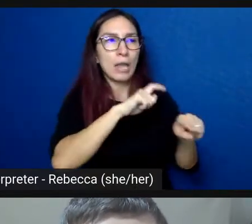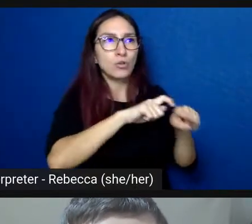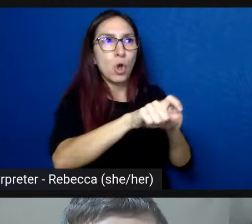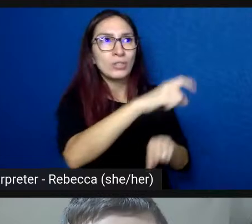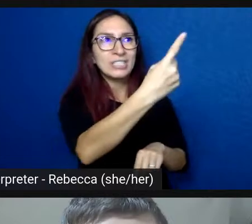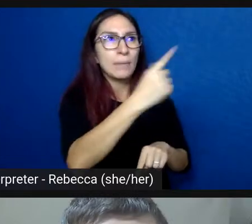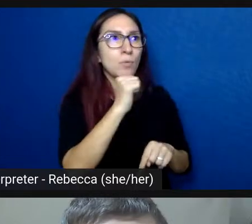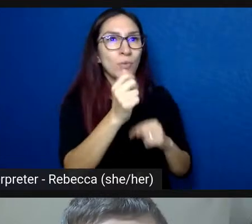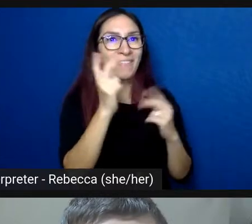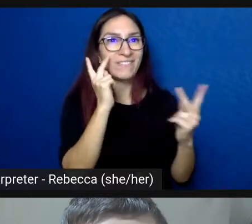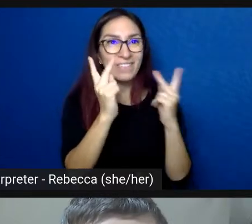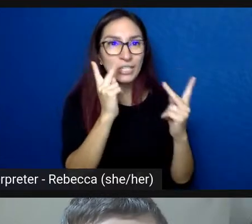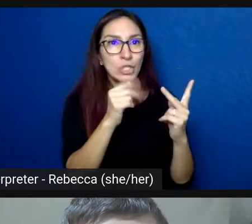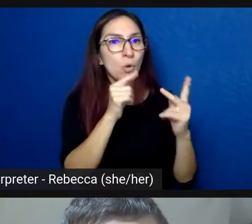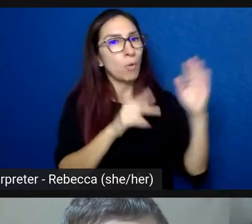For example,